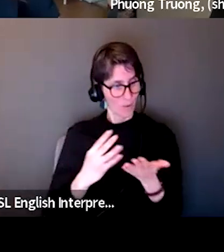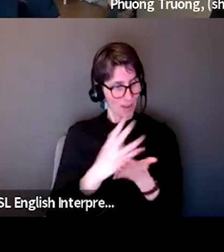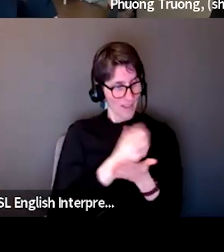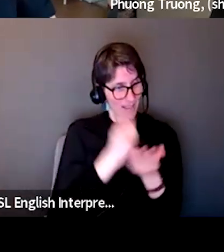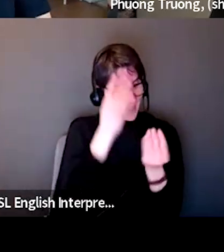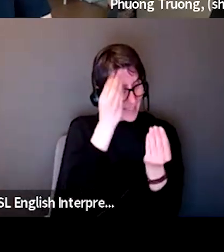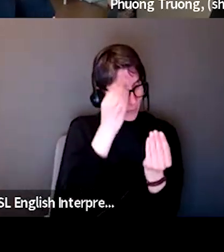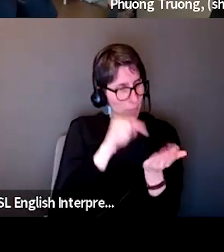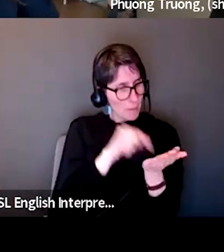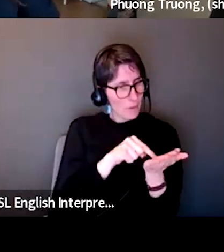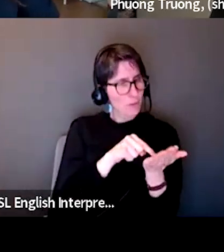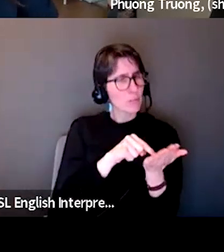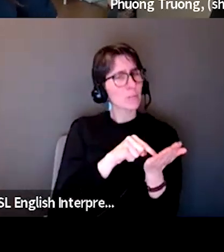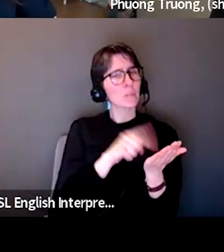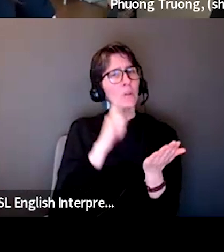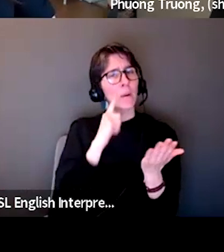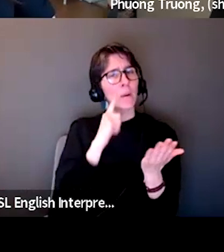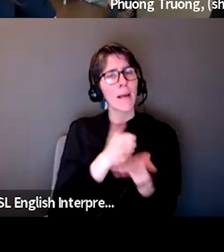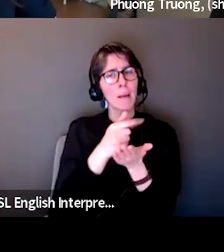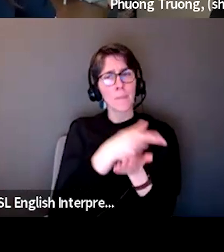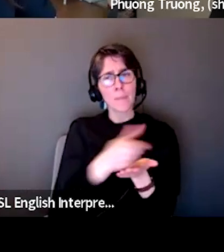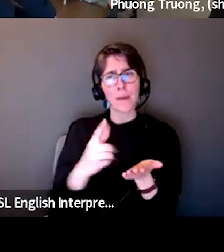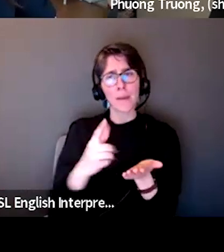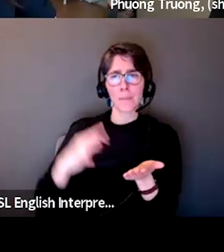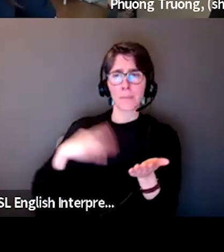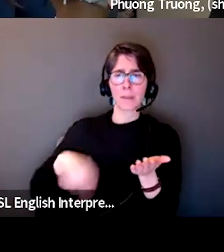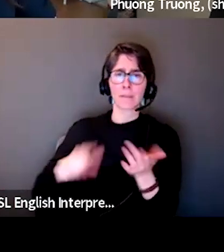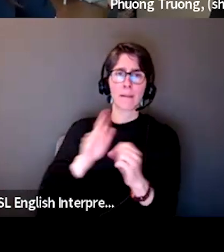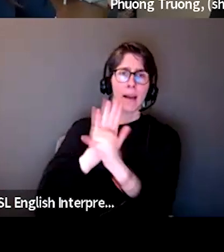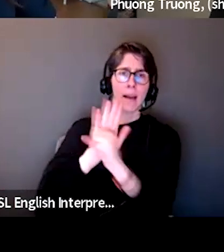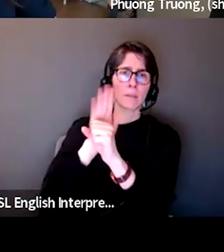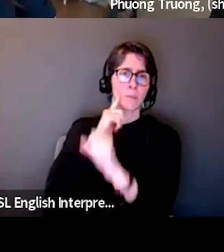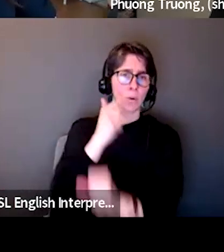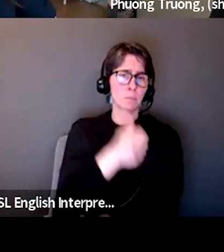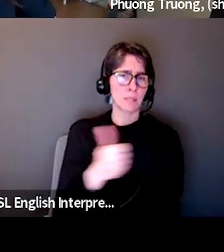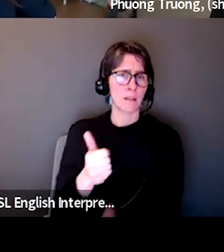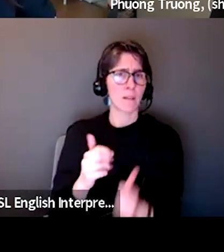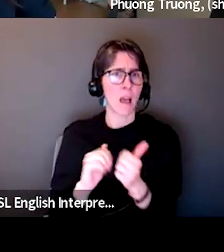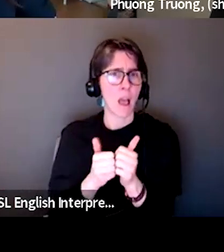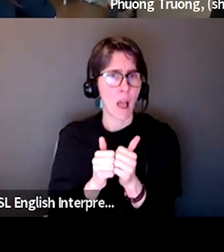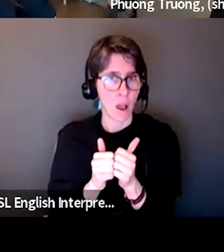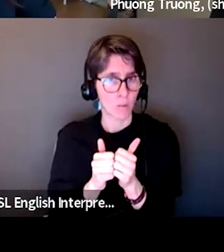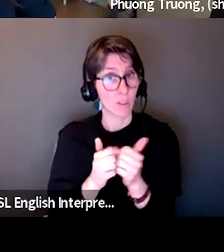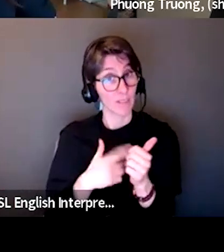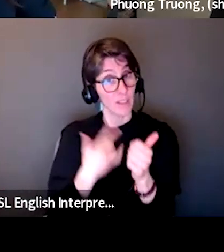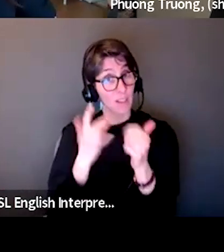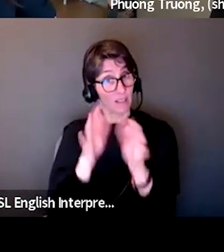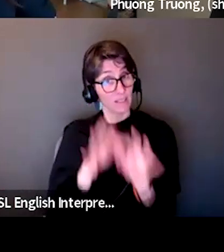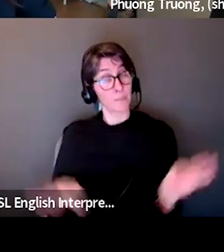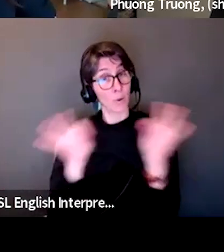that that is a really important component in this conversation, because I don't think we can rely on